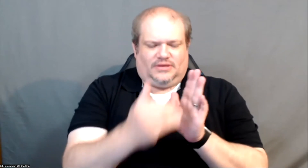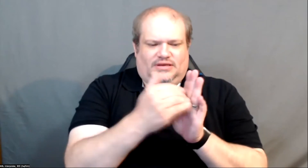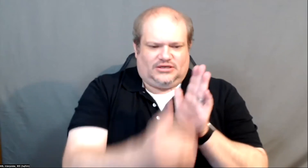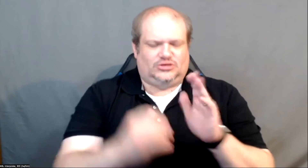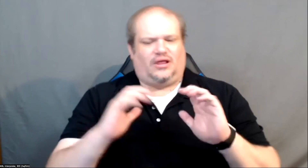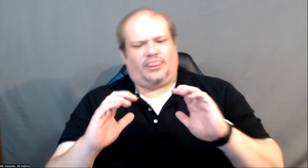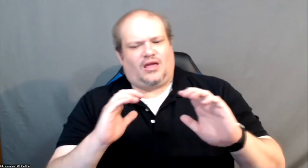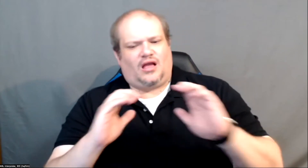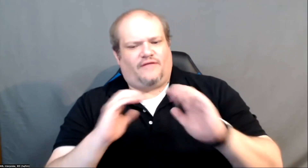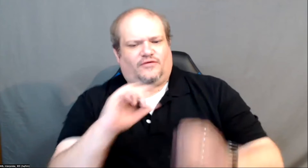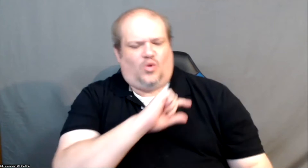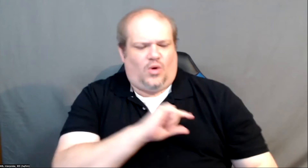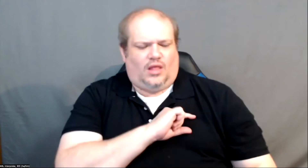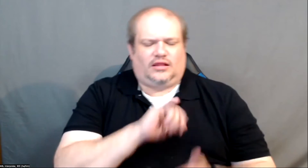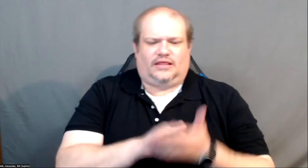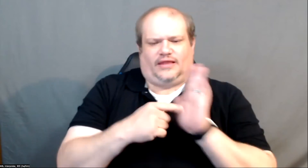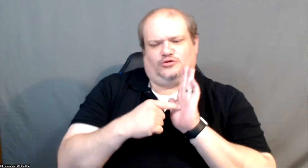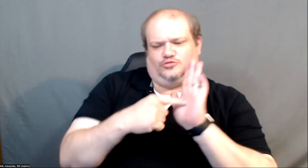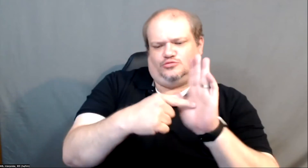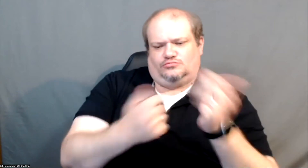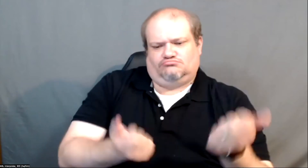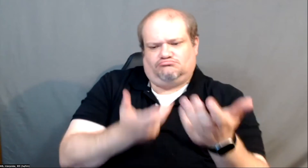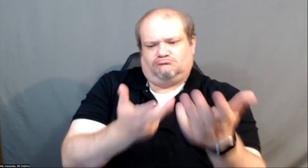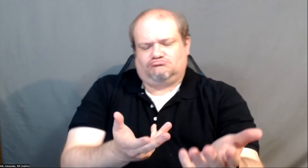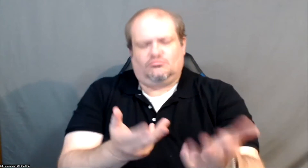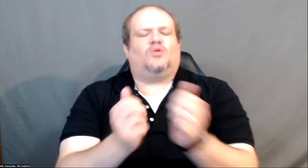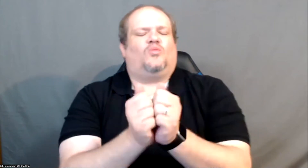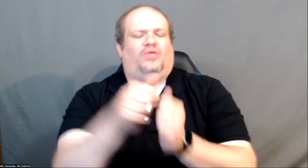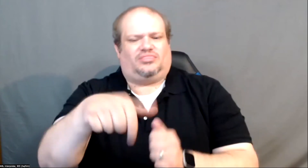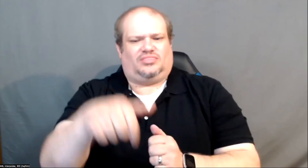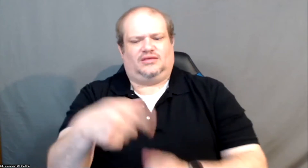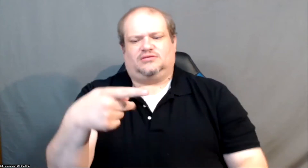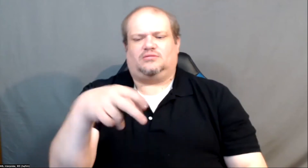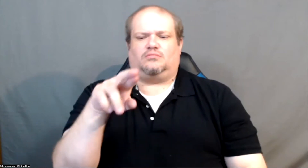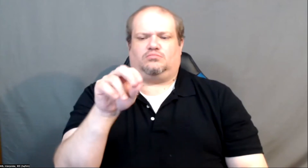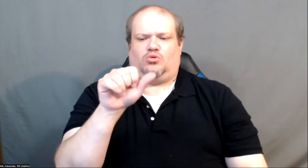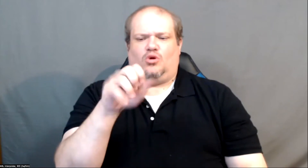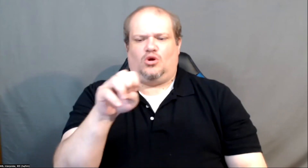quality that you're able to bring to to this prose poem, which I think is actually kind of hard with